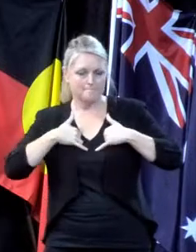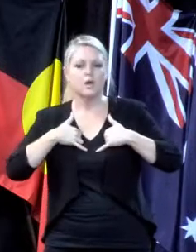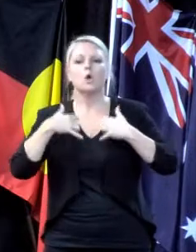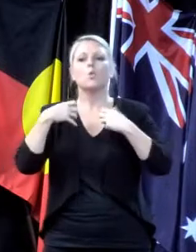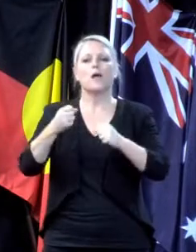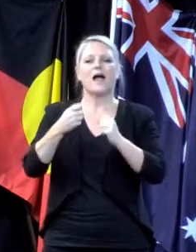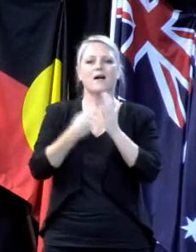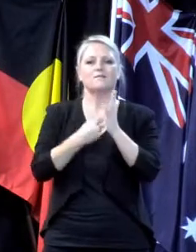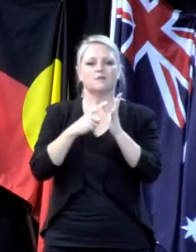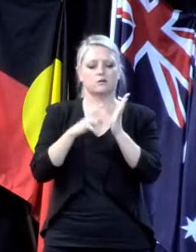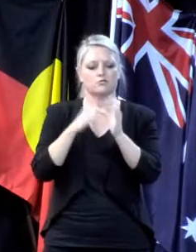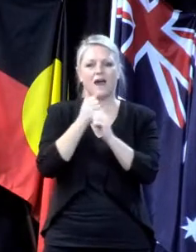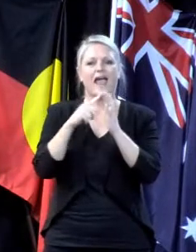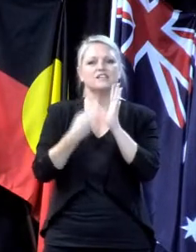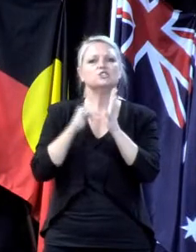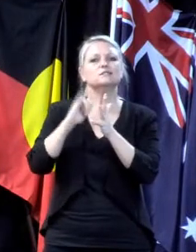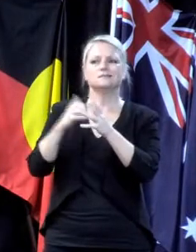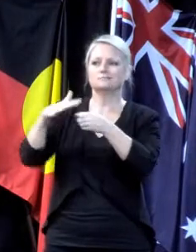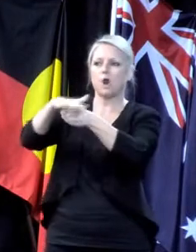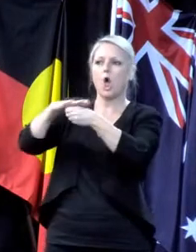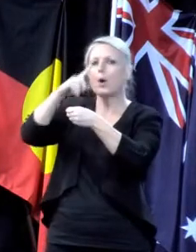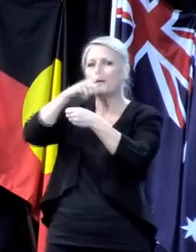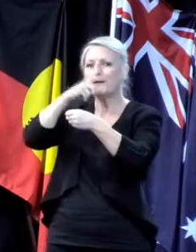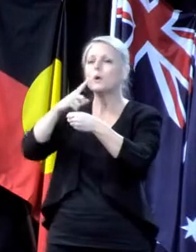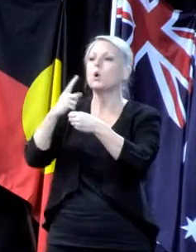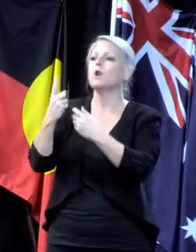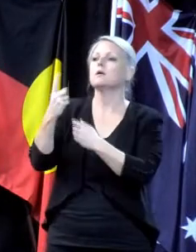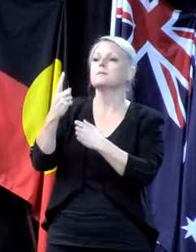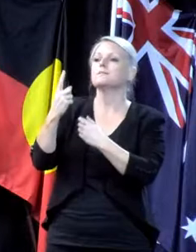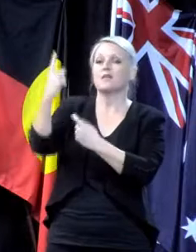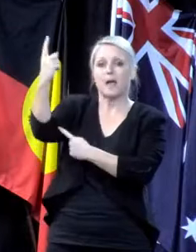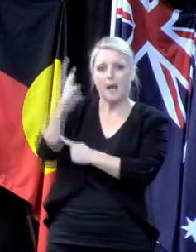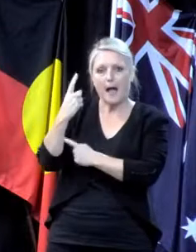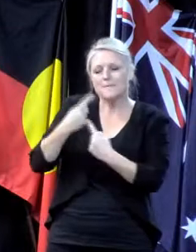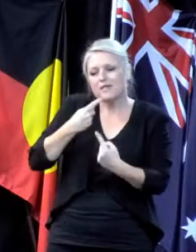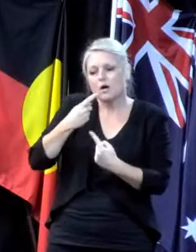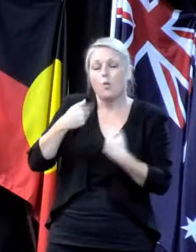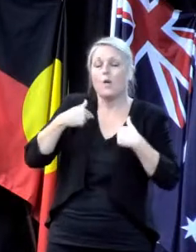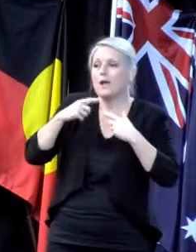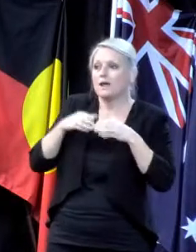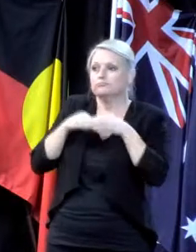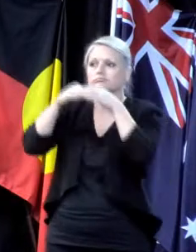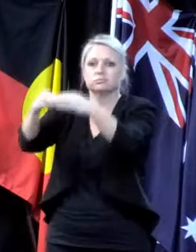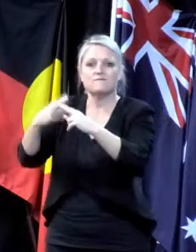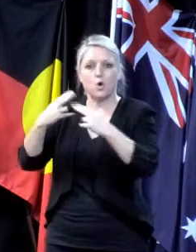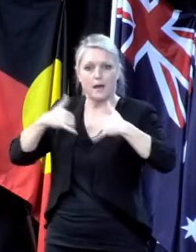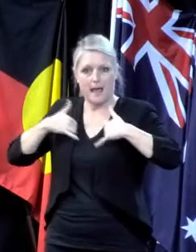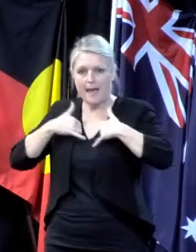about the cultural significance of the land that they are visiting and participating in in their camps.